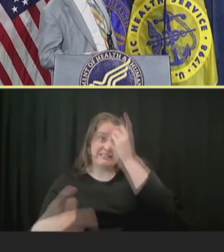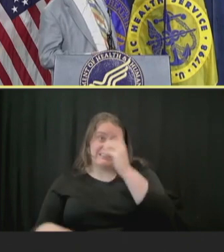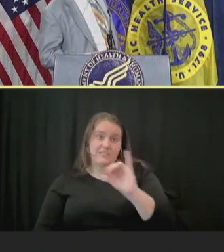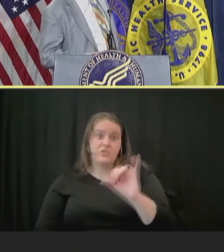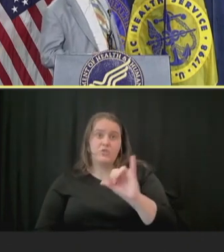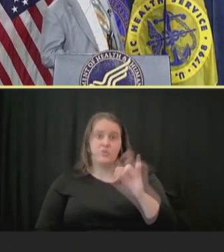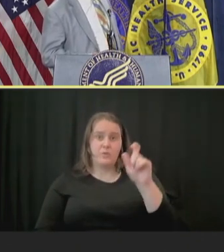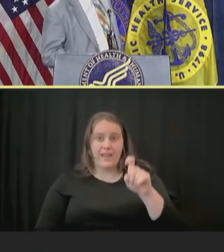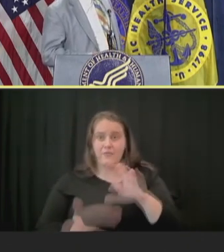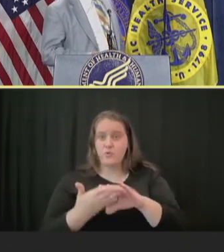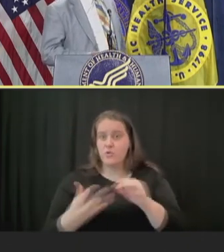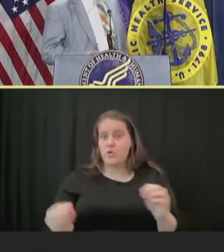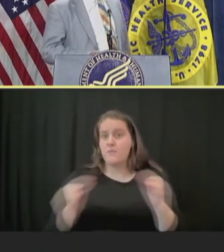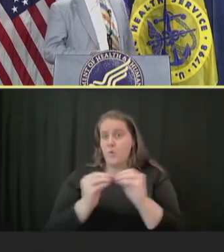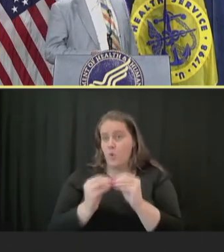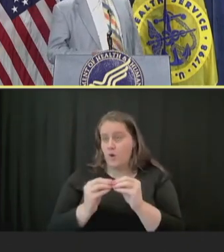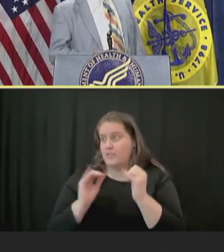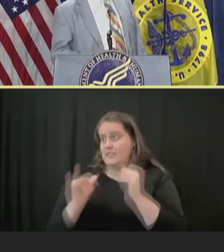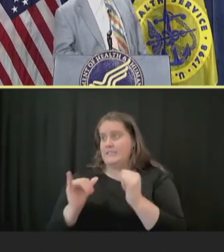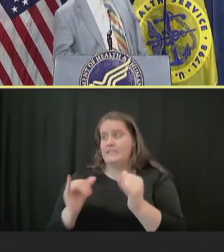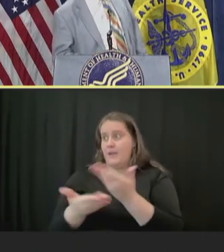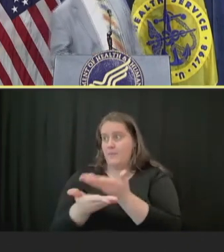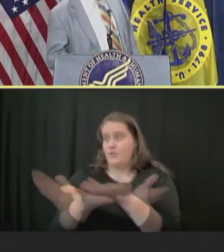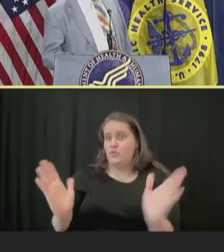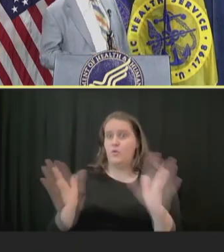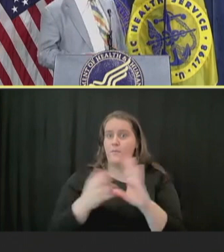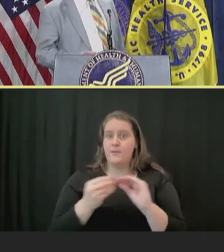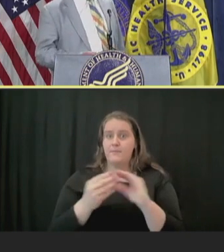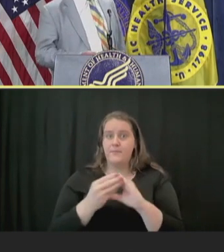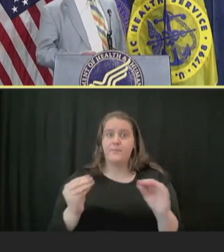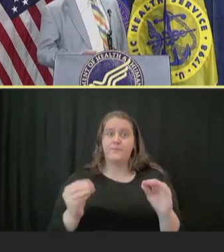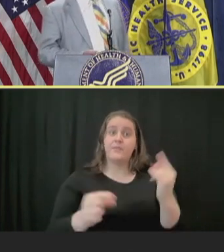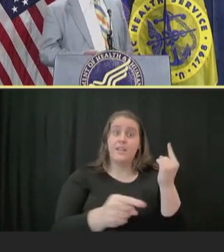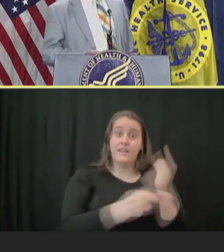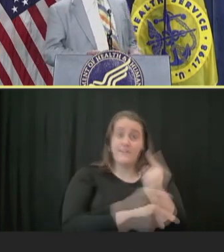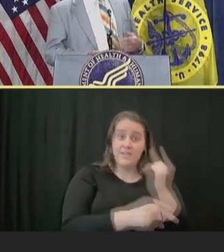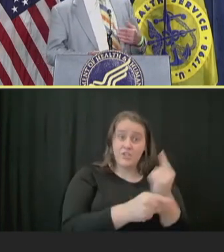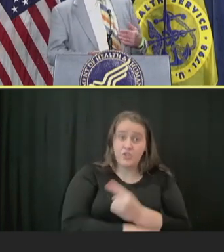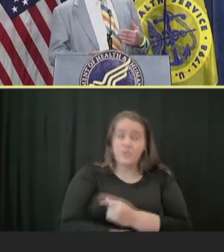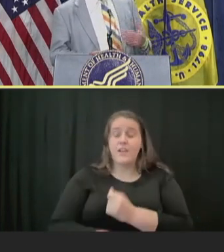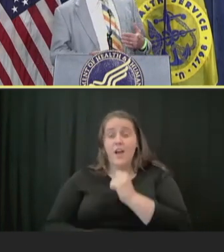So, to conventional and unconventional and novel TB vaccines, Maz introduced